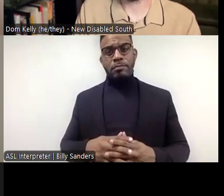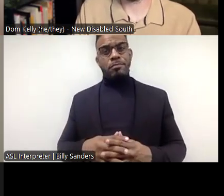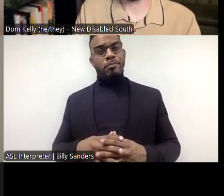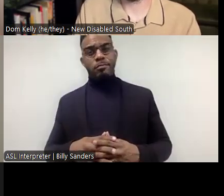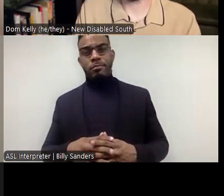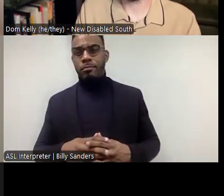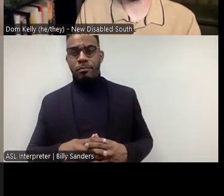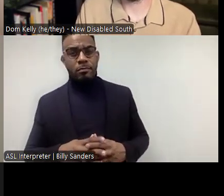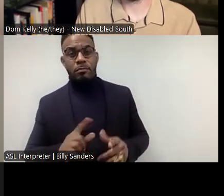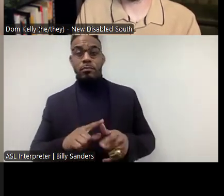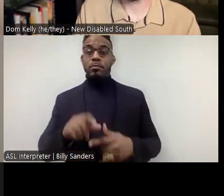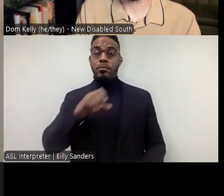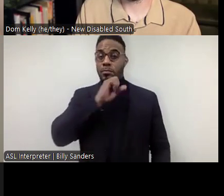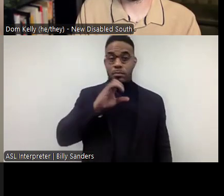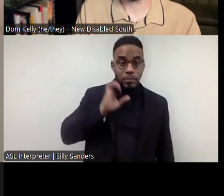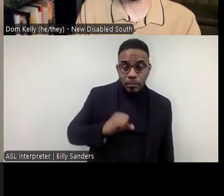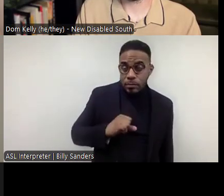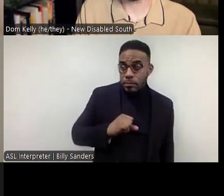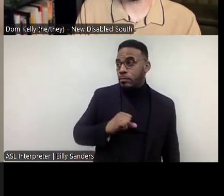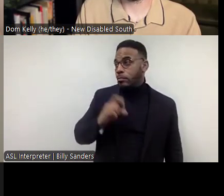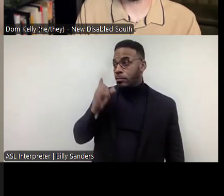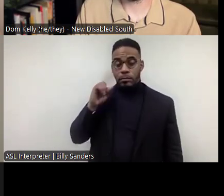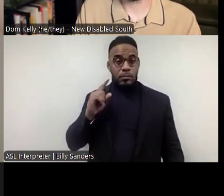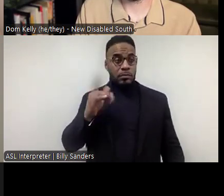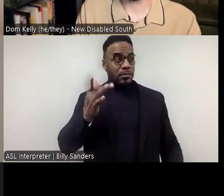suicide is extraordinarily dangerous for disabled people,